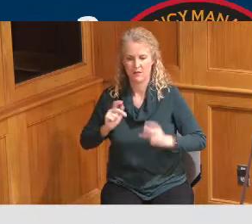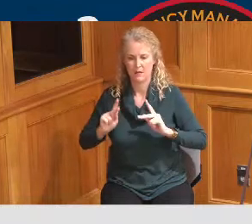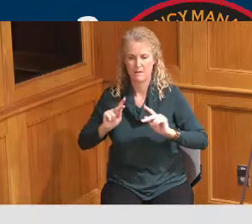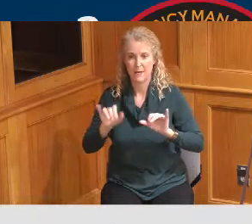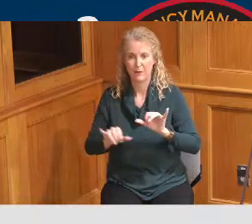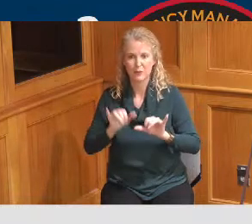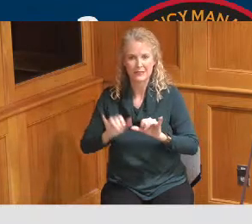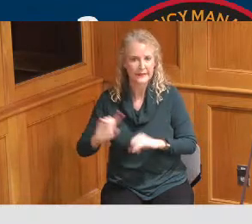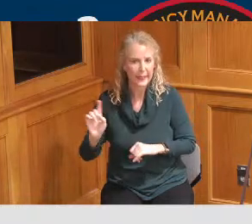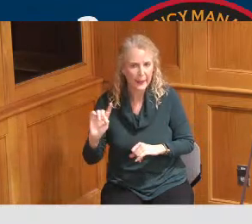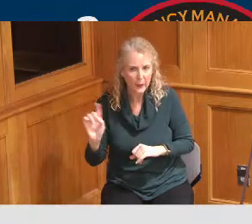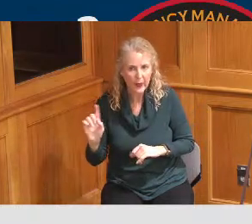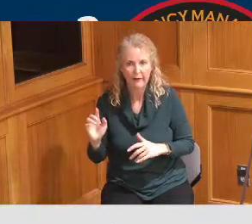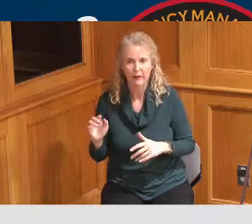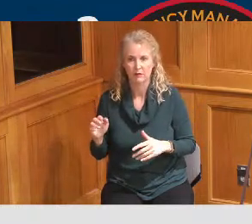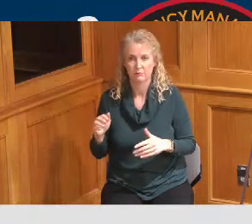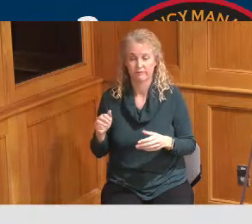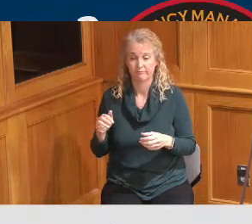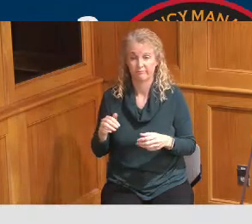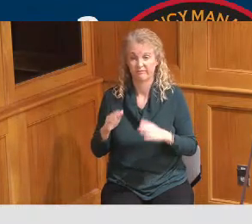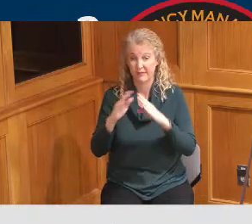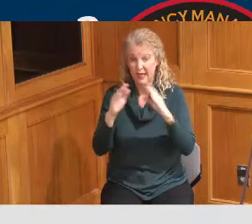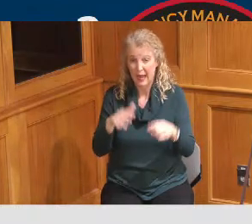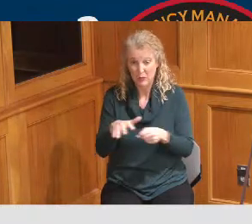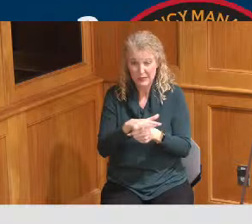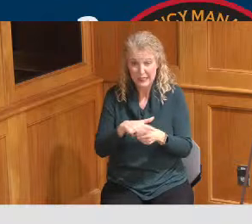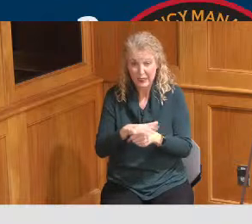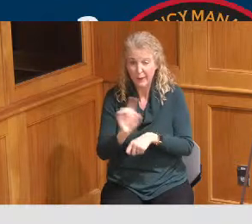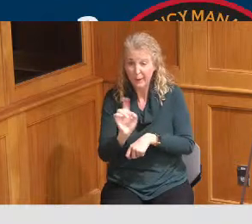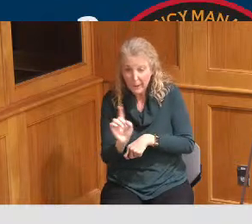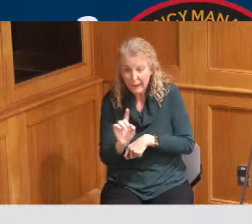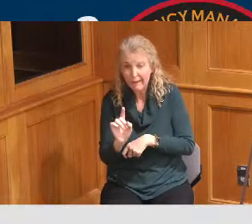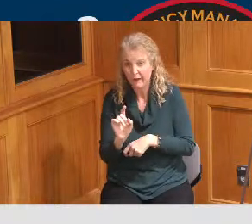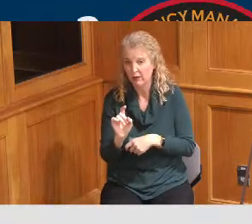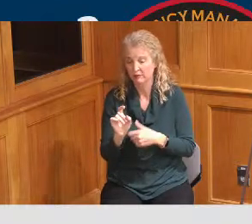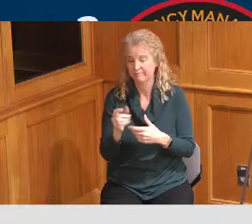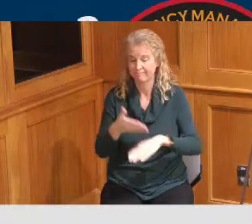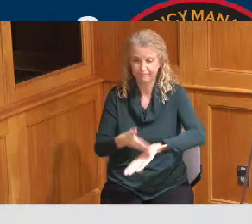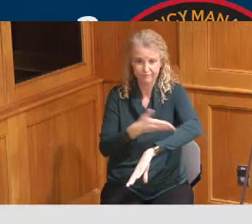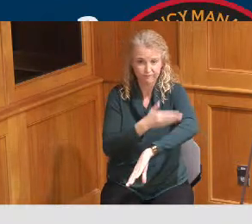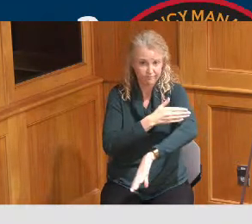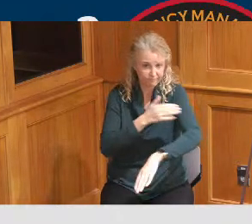recover but you've always got the short-term housing issue and at that level you tend to